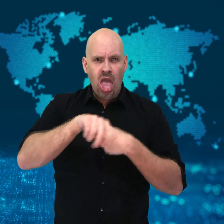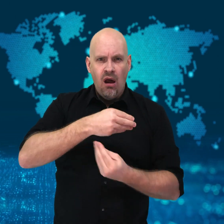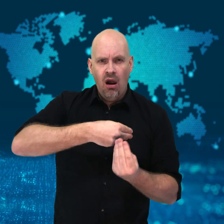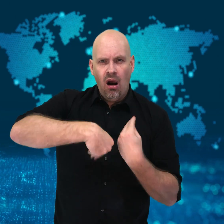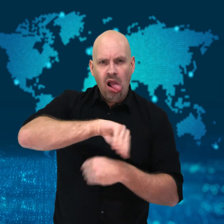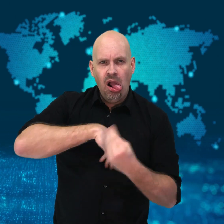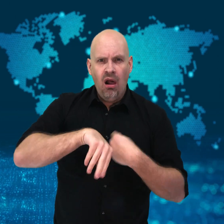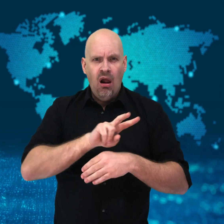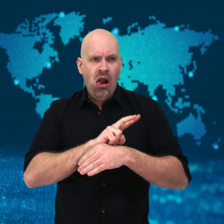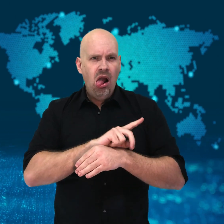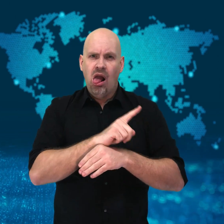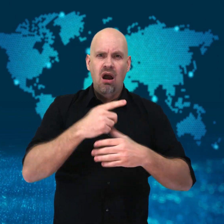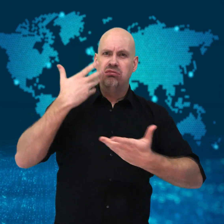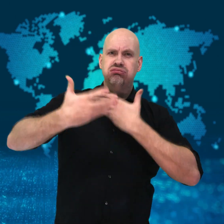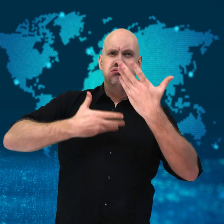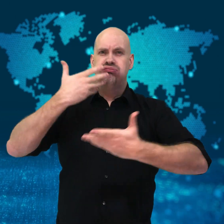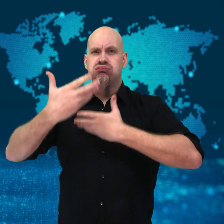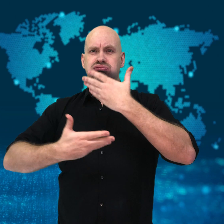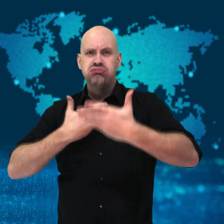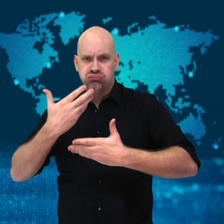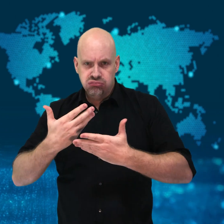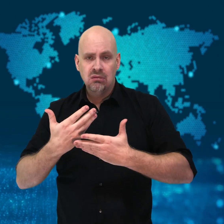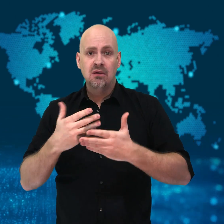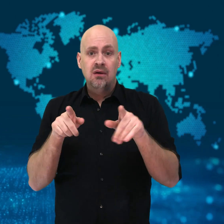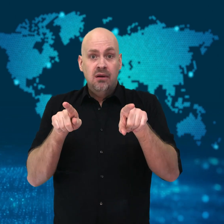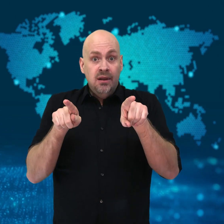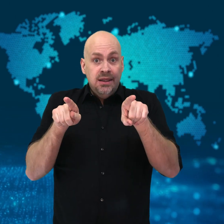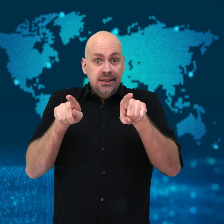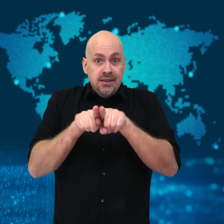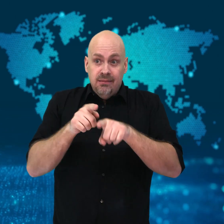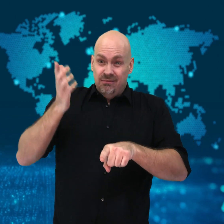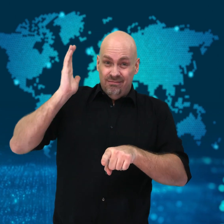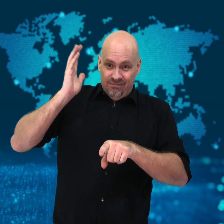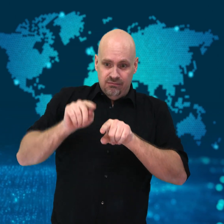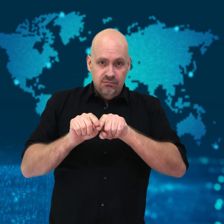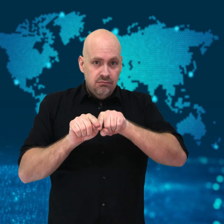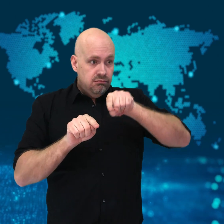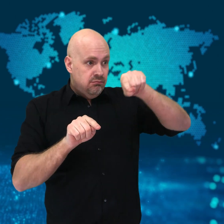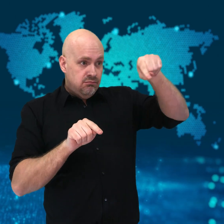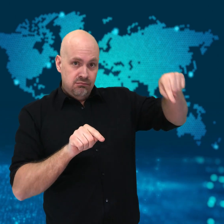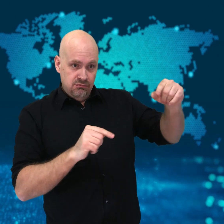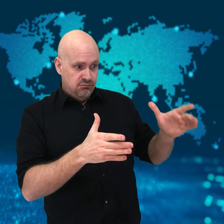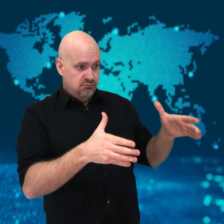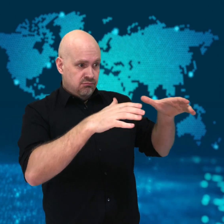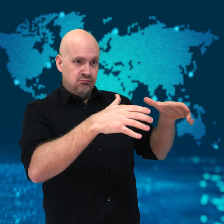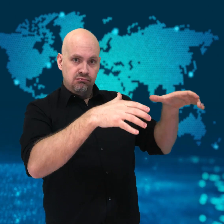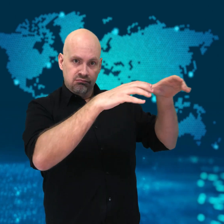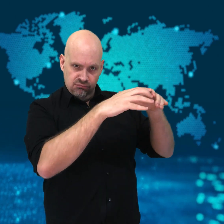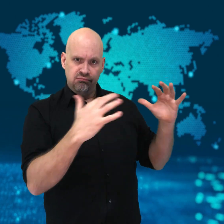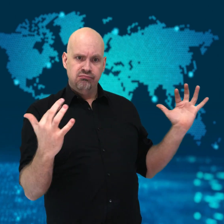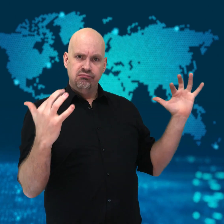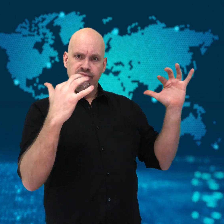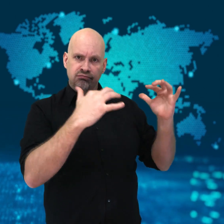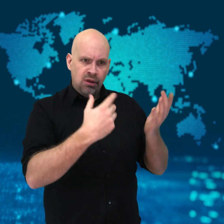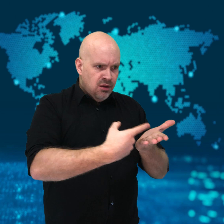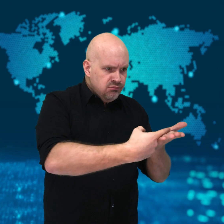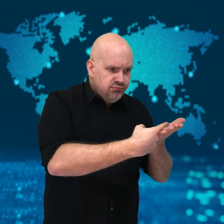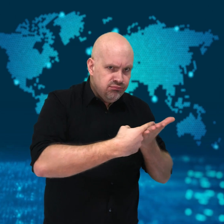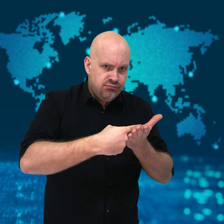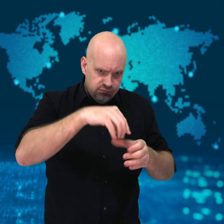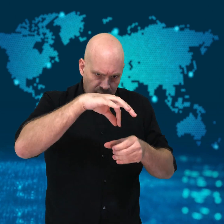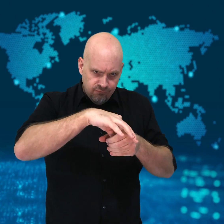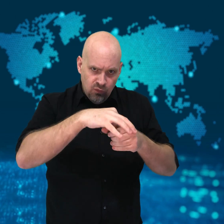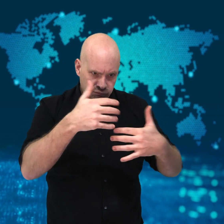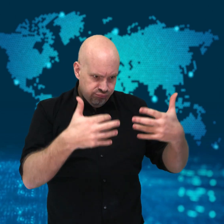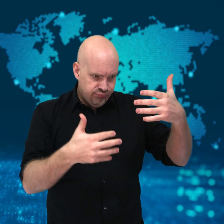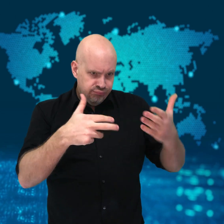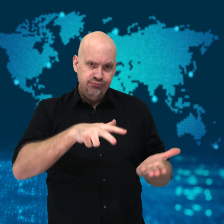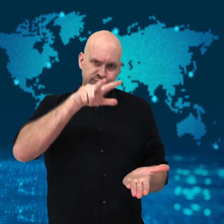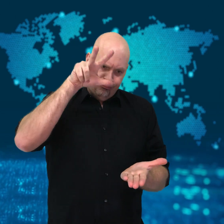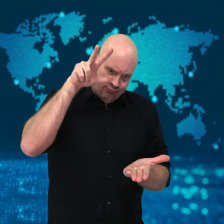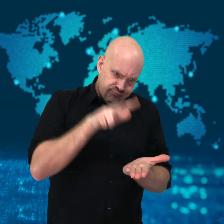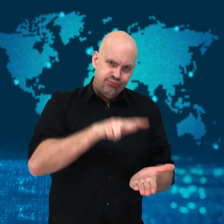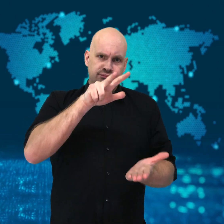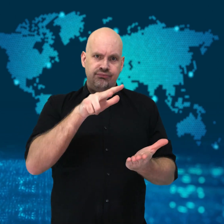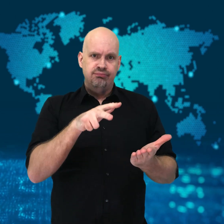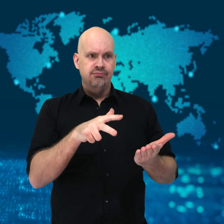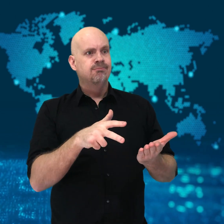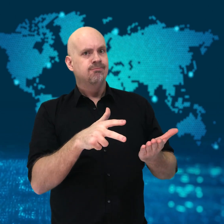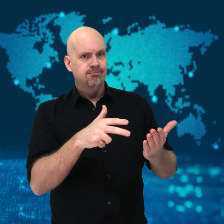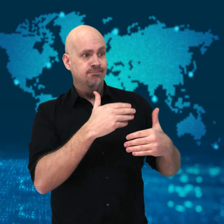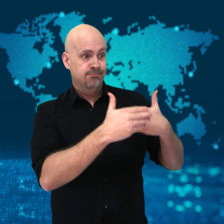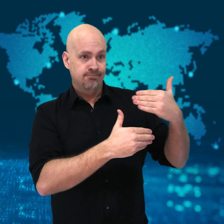while the Senate was meeting at the Capitol to certify the election results.